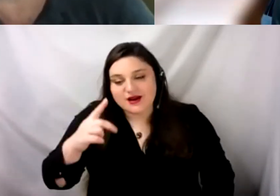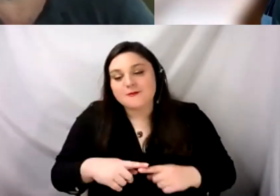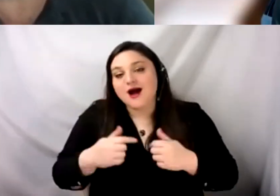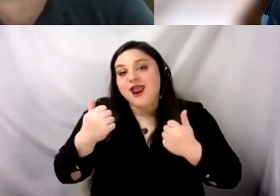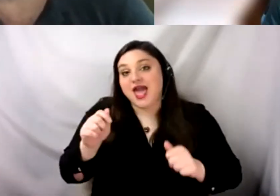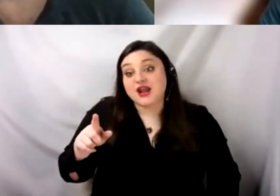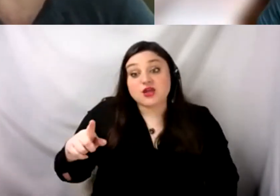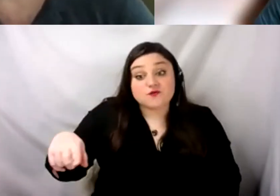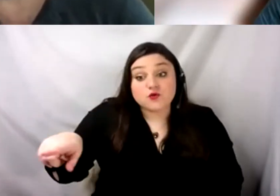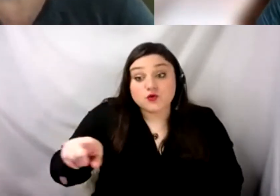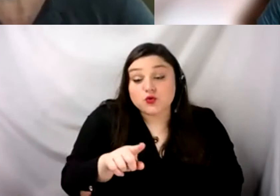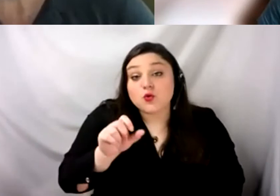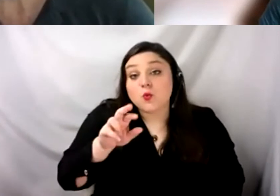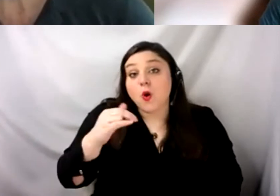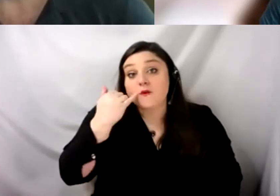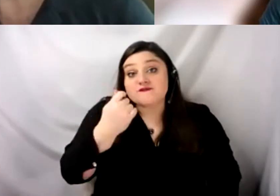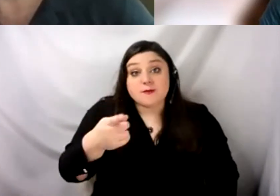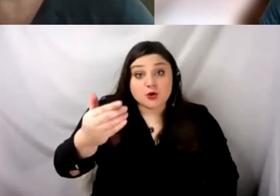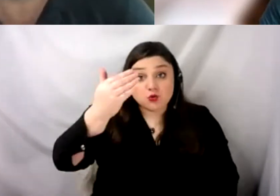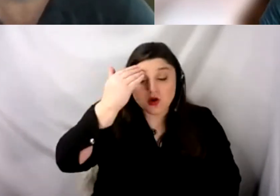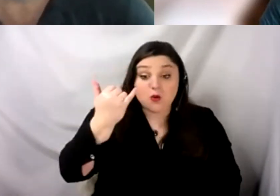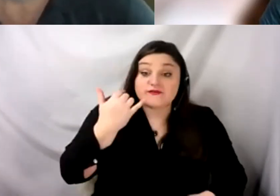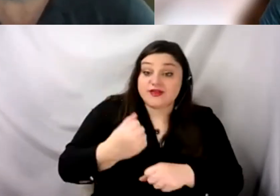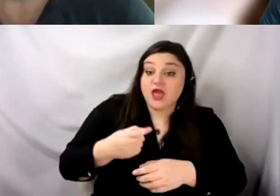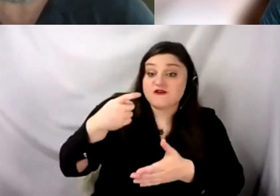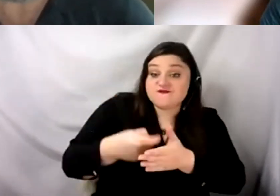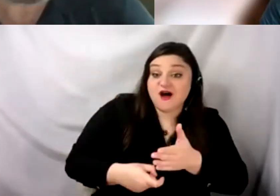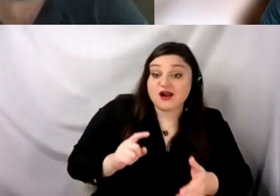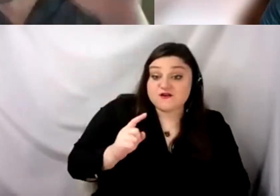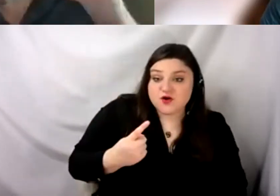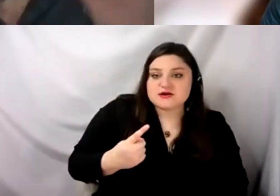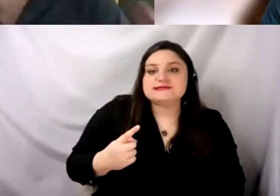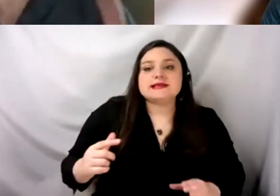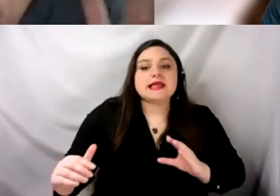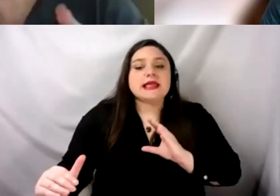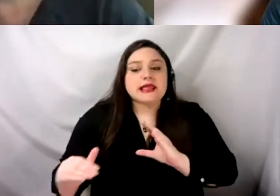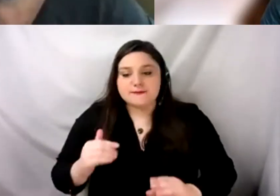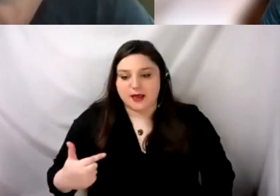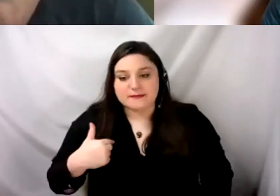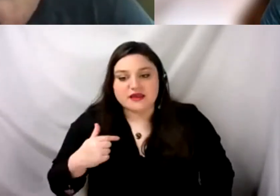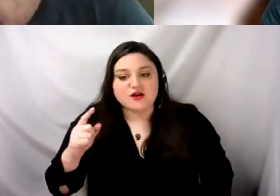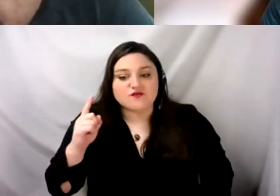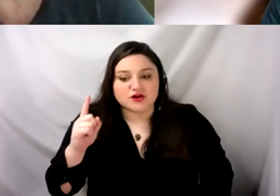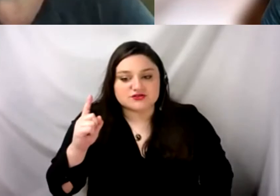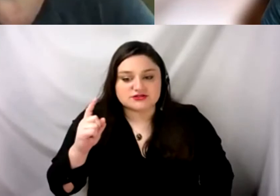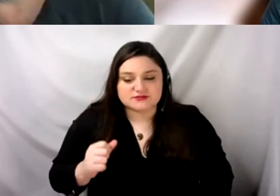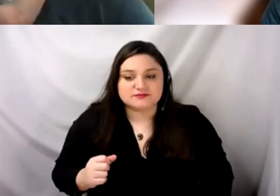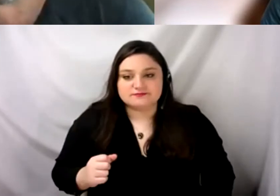you do is send me an email. I'm not promising anything but I want to make sure